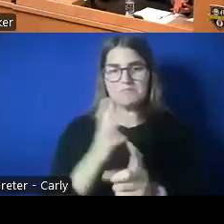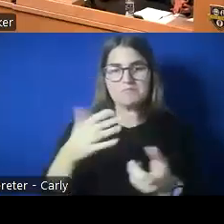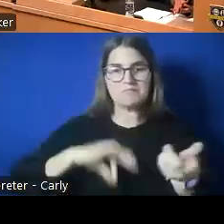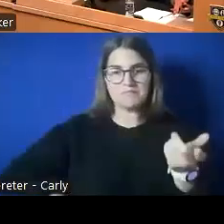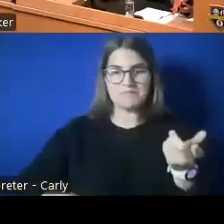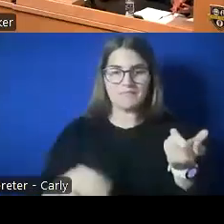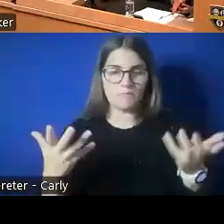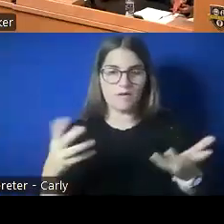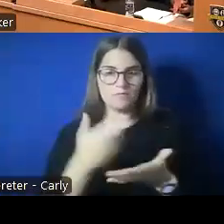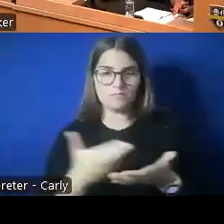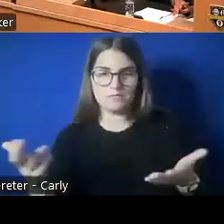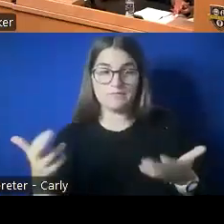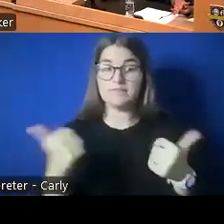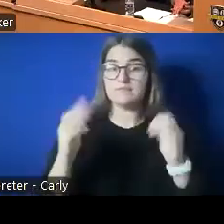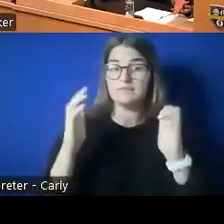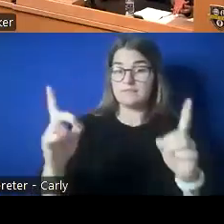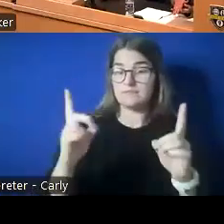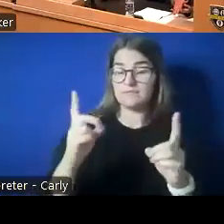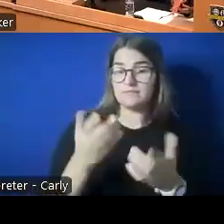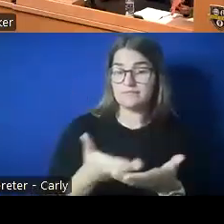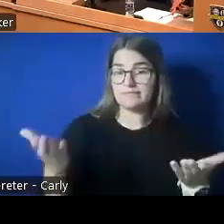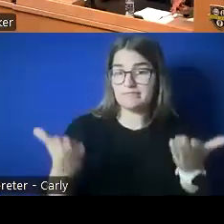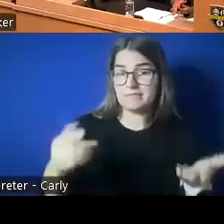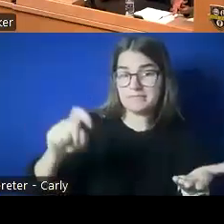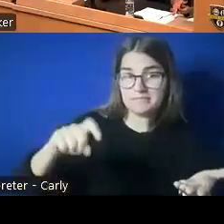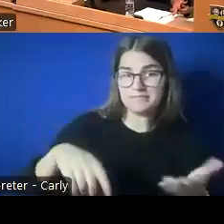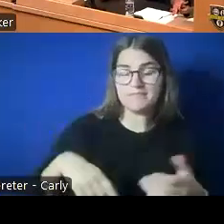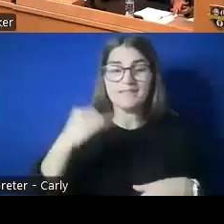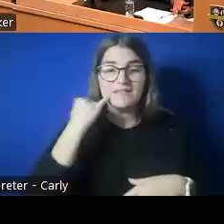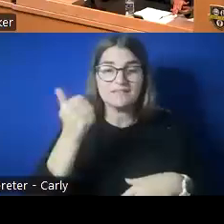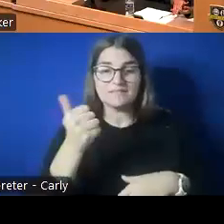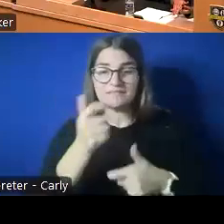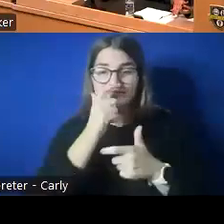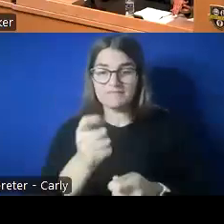any educational materials they might be interested in and if they are interested in our trauma Focus